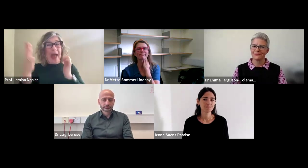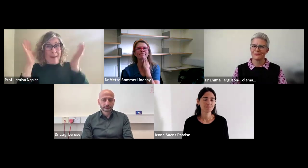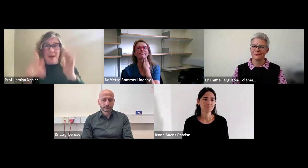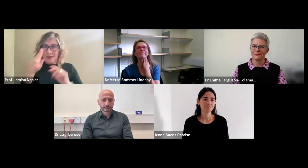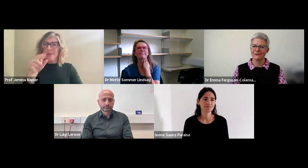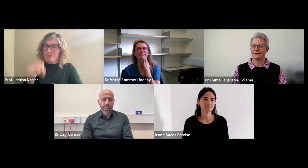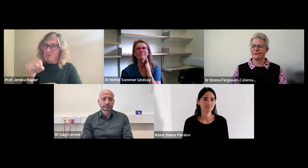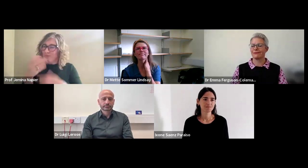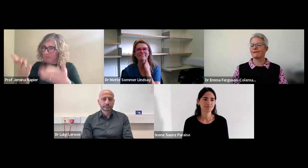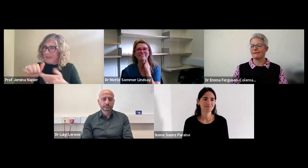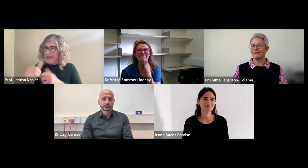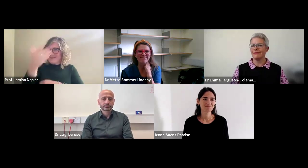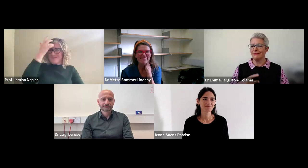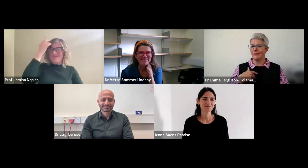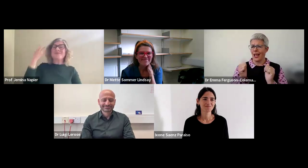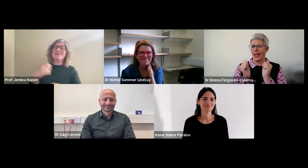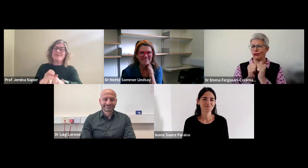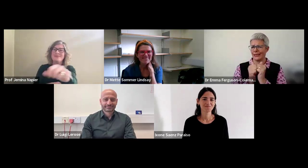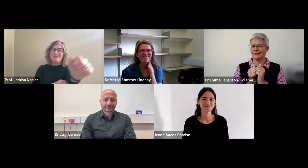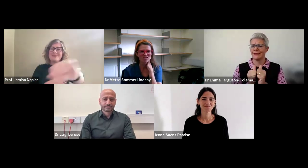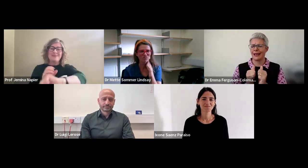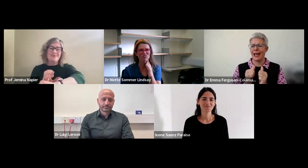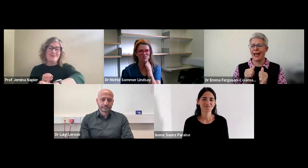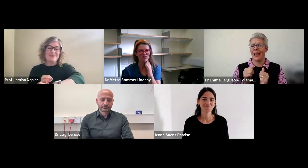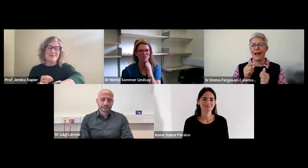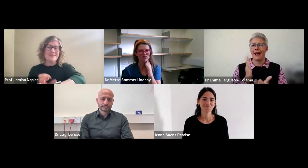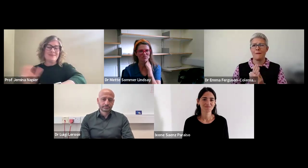Positives and negatives there perhaps. Emma you're nodding along, so why don't we go to you next.